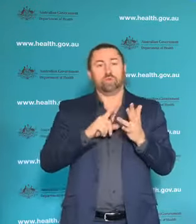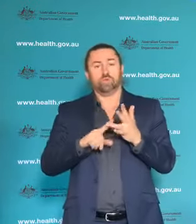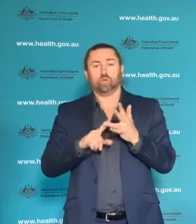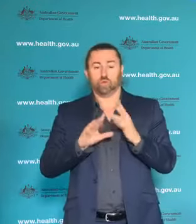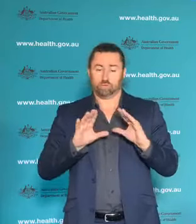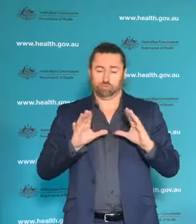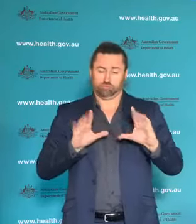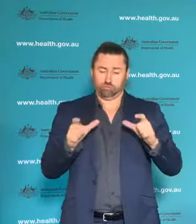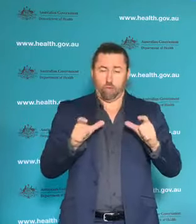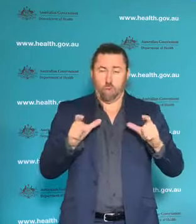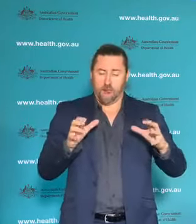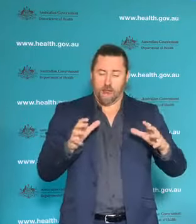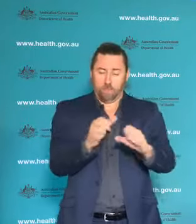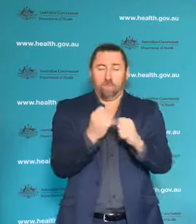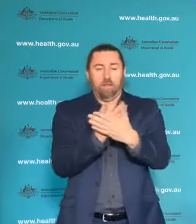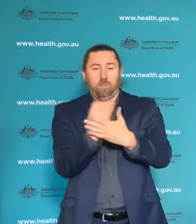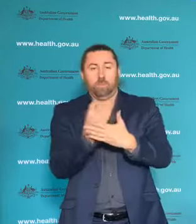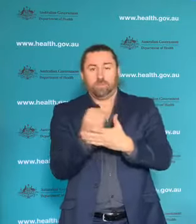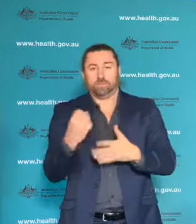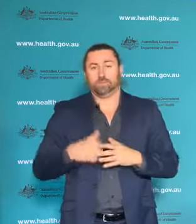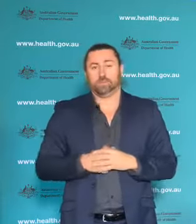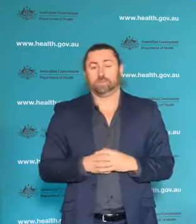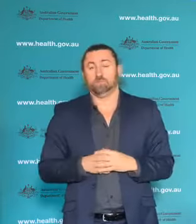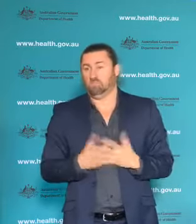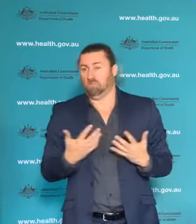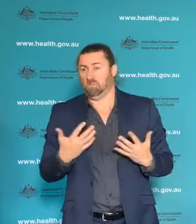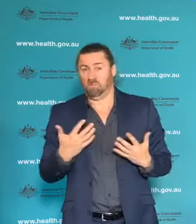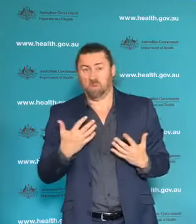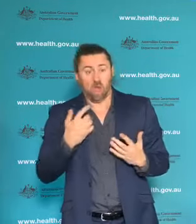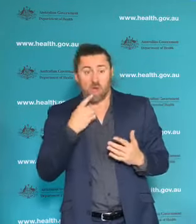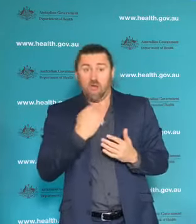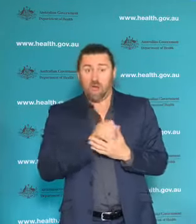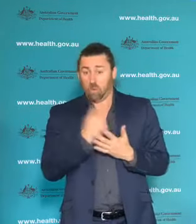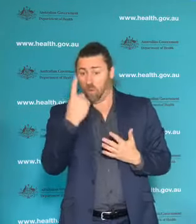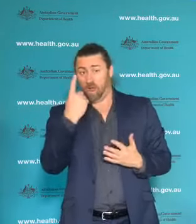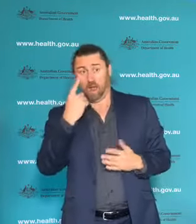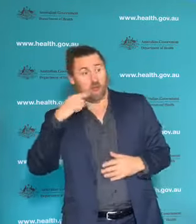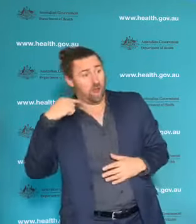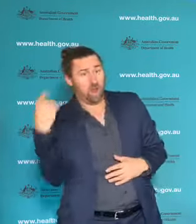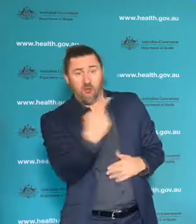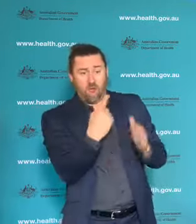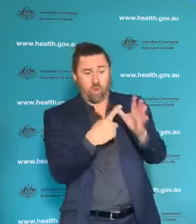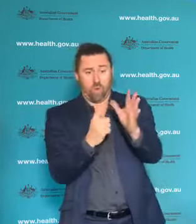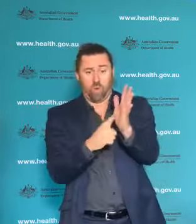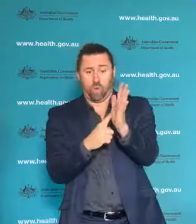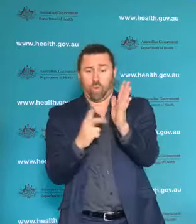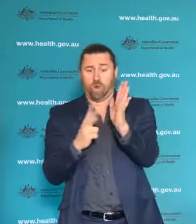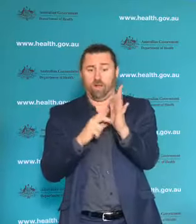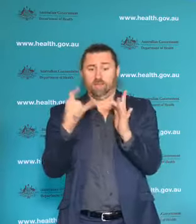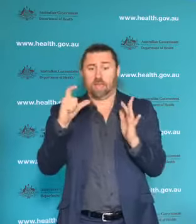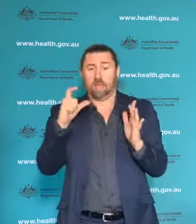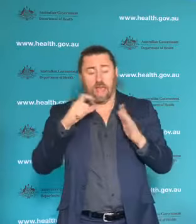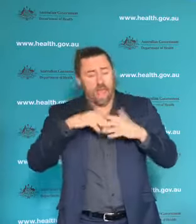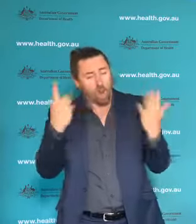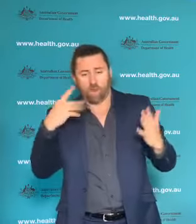So fundamentally the next step is the step that everyone in Victoria takes and that is adhering to the restrictions which are